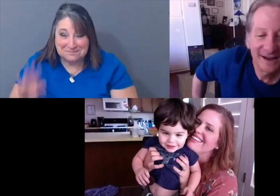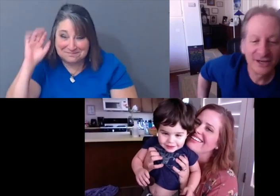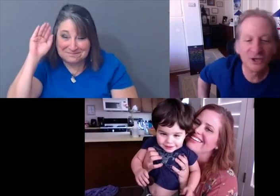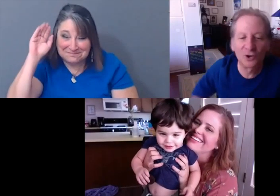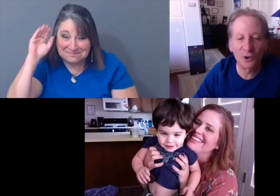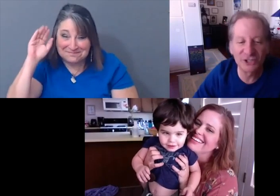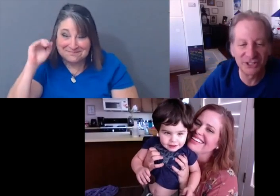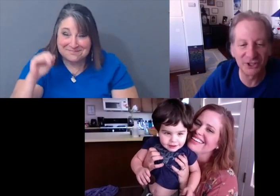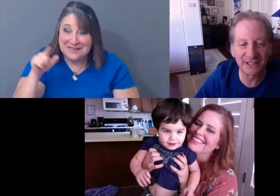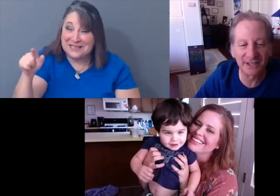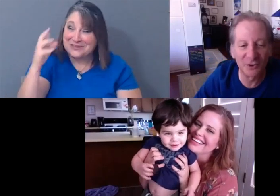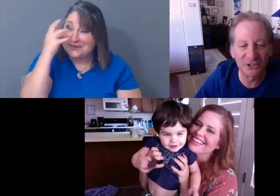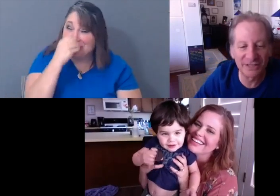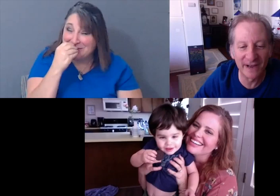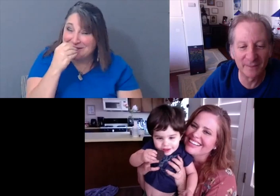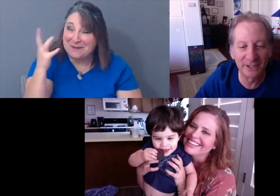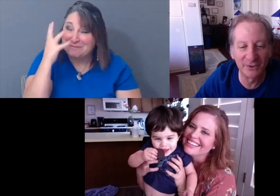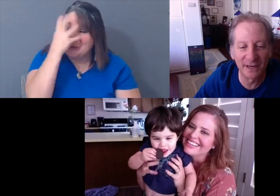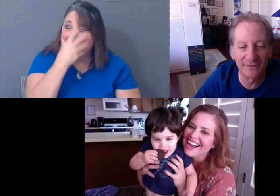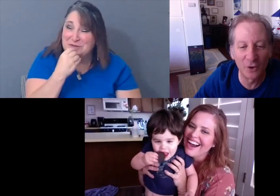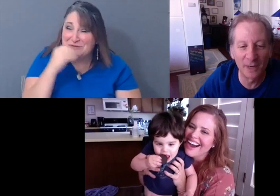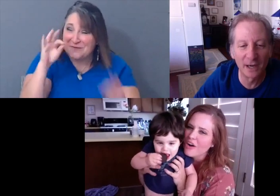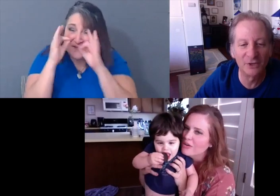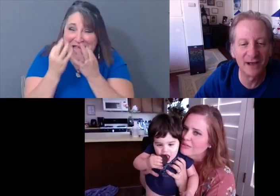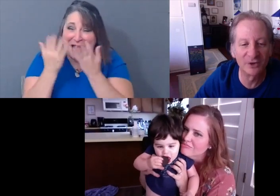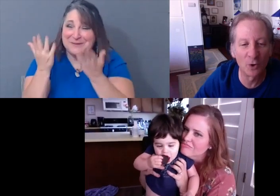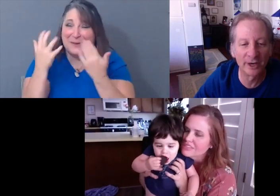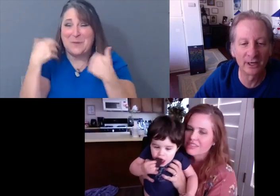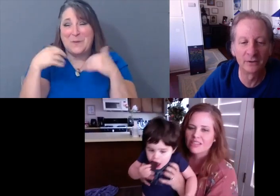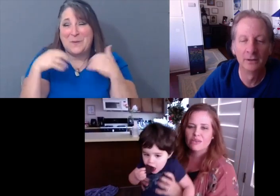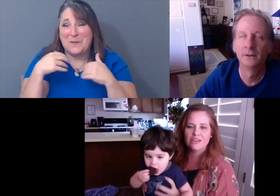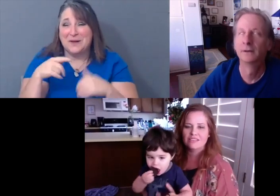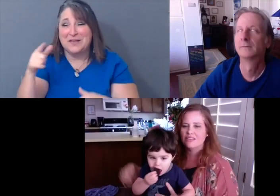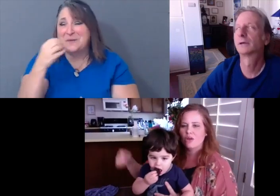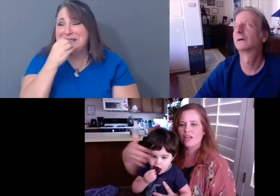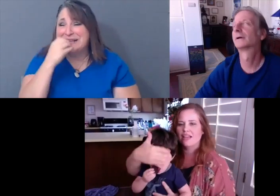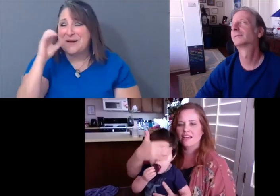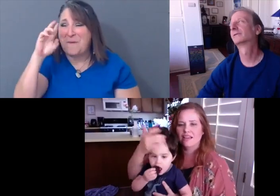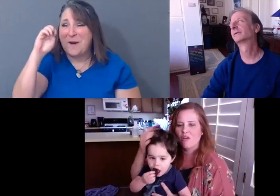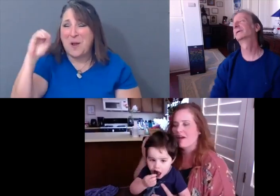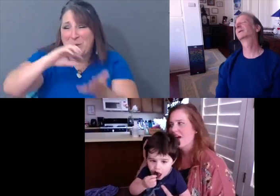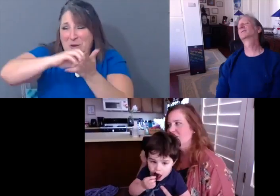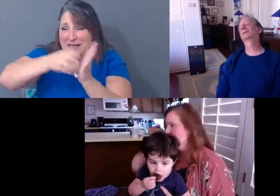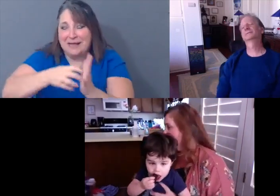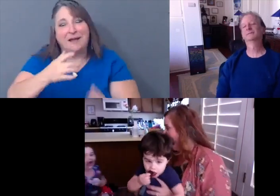God, you're gorgeous. Look at that gorgeous family you have. Oh my God, you have an Oreo. So lucky, oh my gosh.